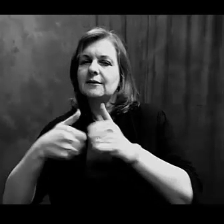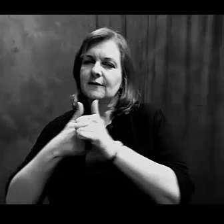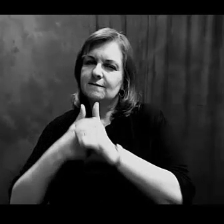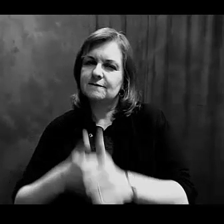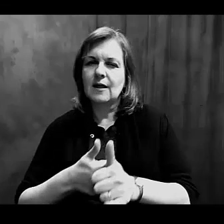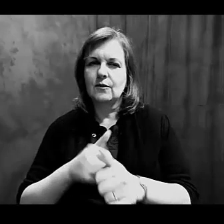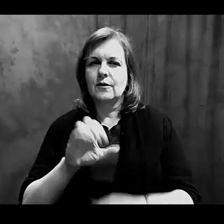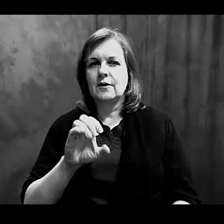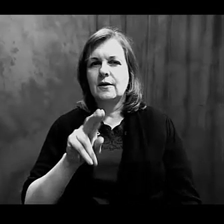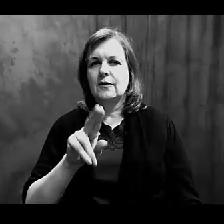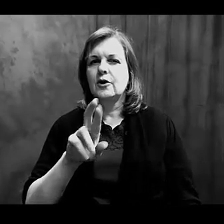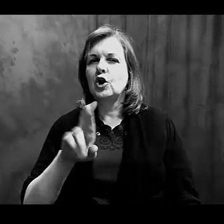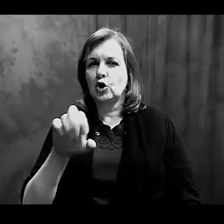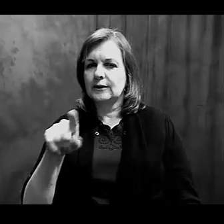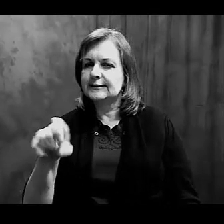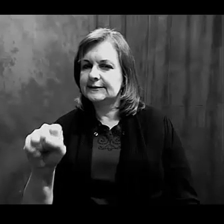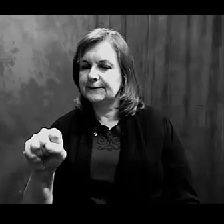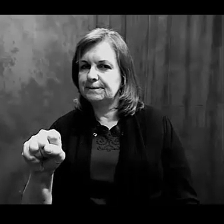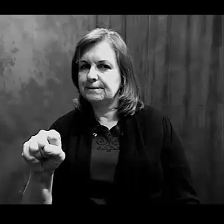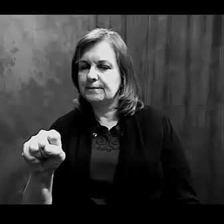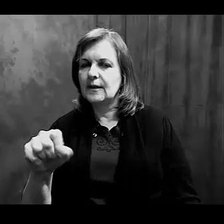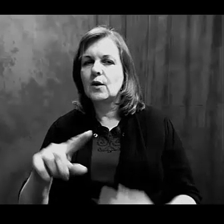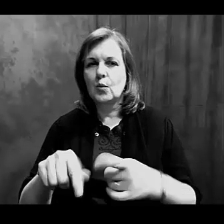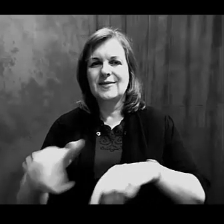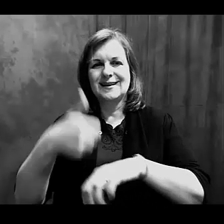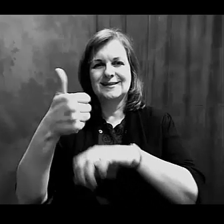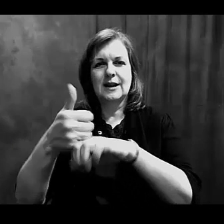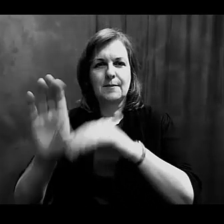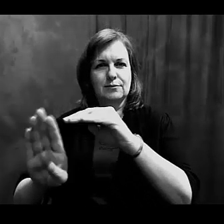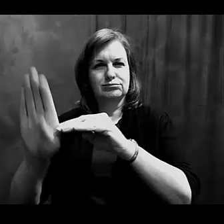so when they released the drifters